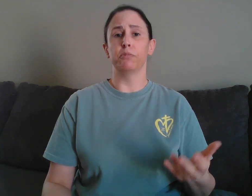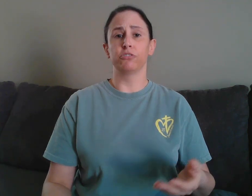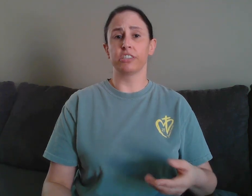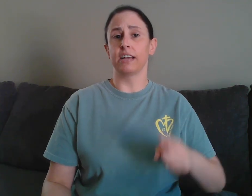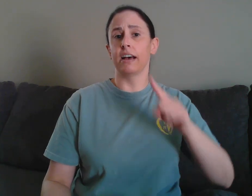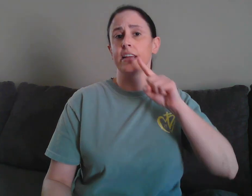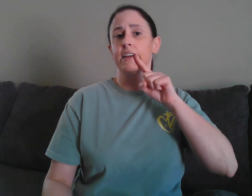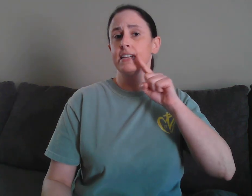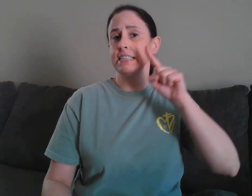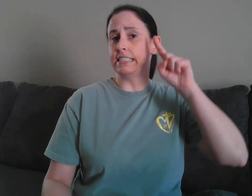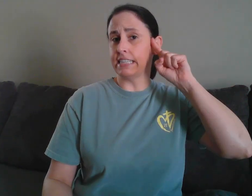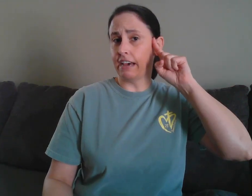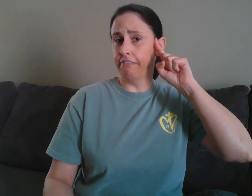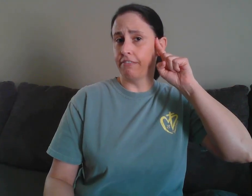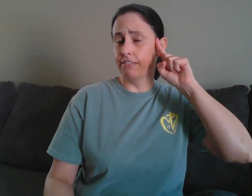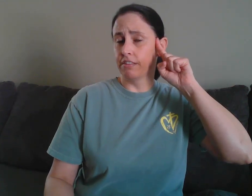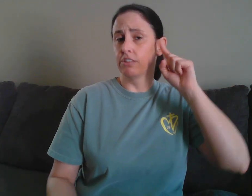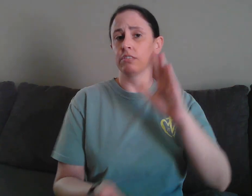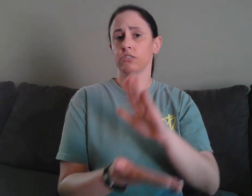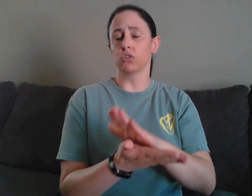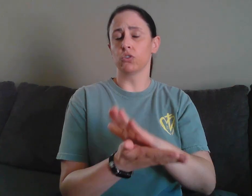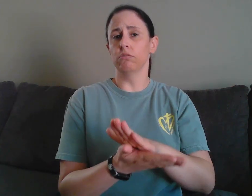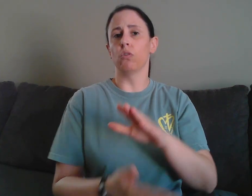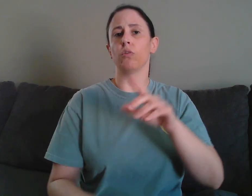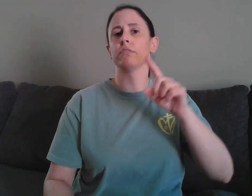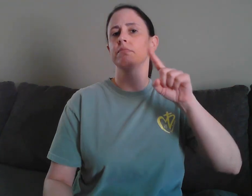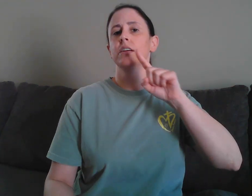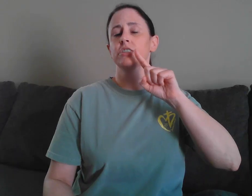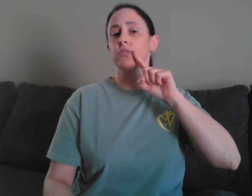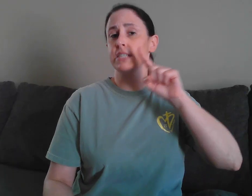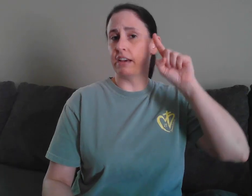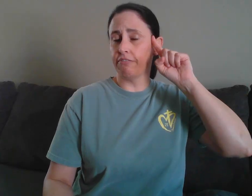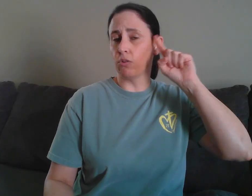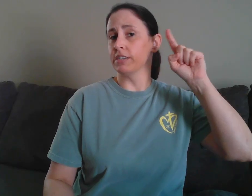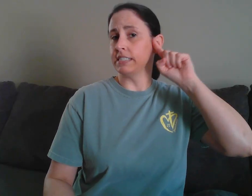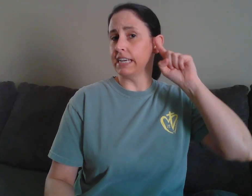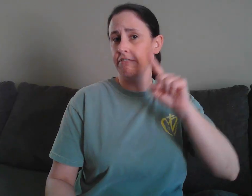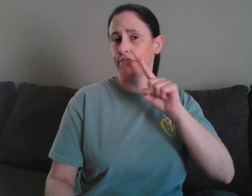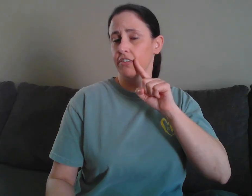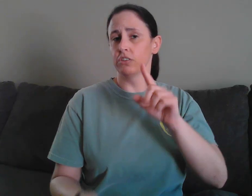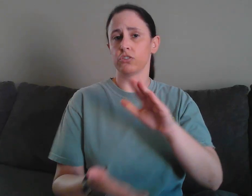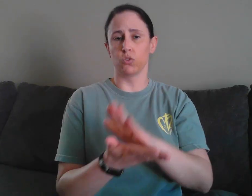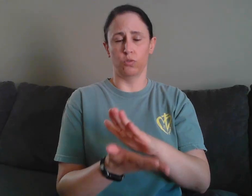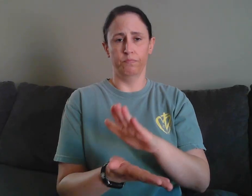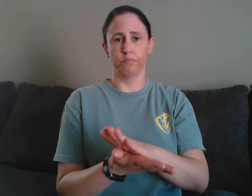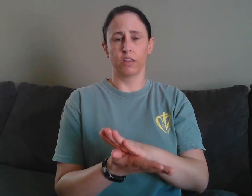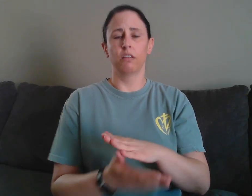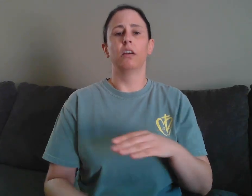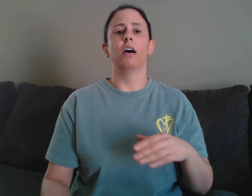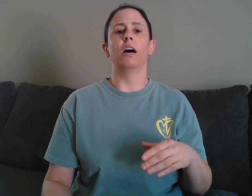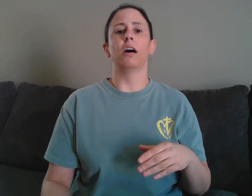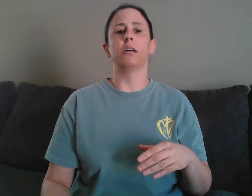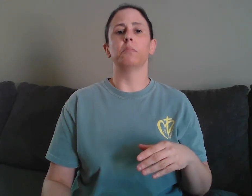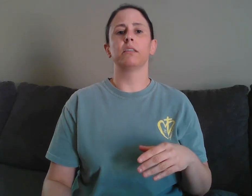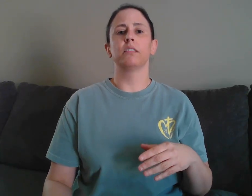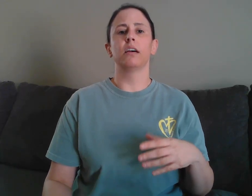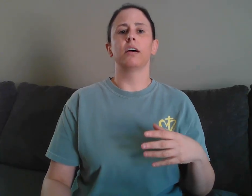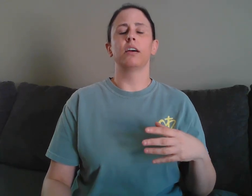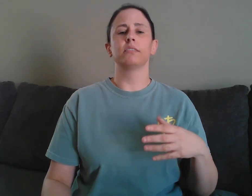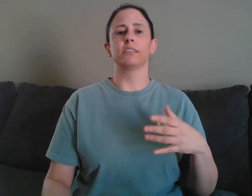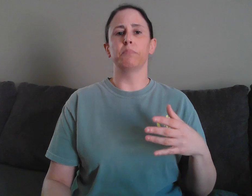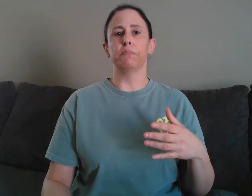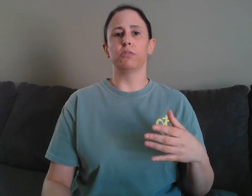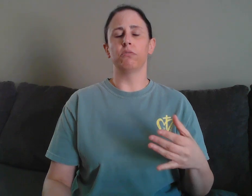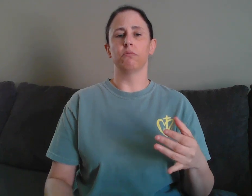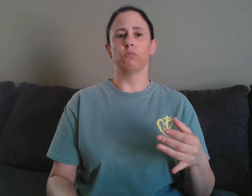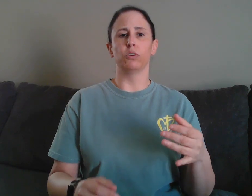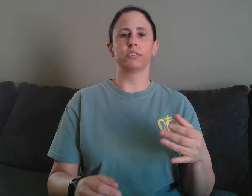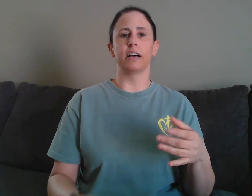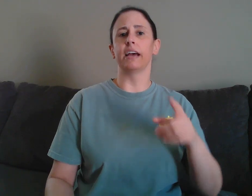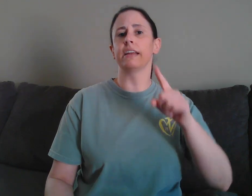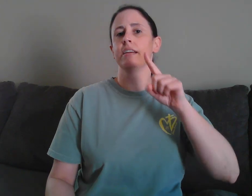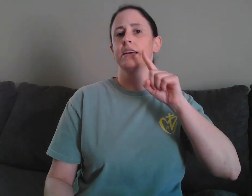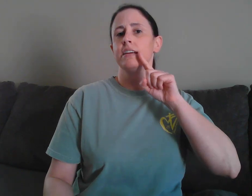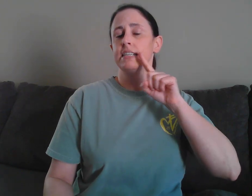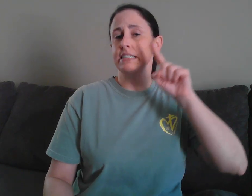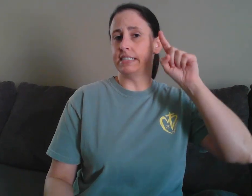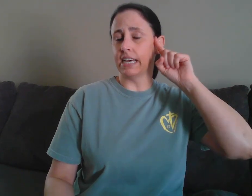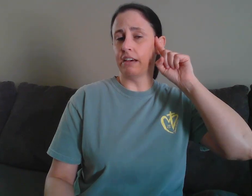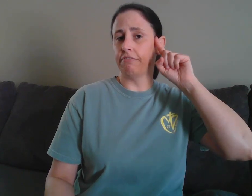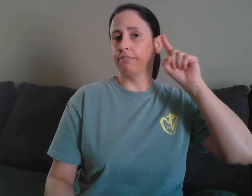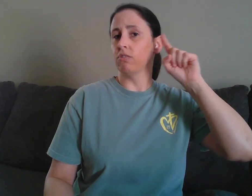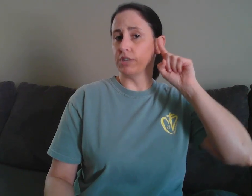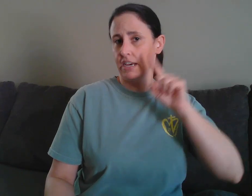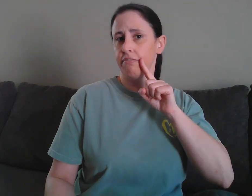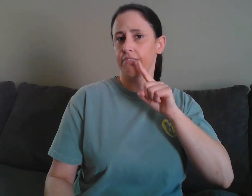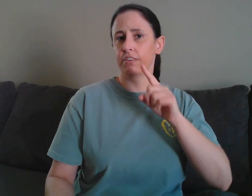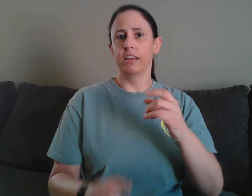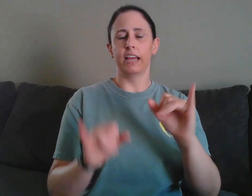people just sign deaf school or so deaf or deaf school. Um, some people will sign death or death